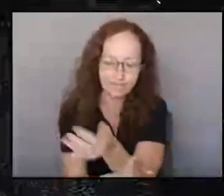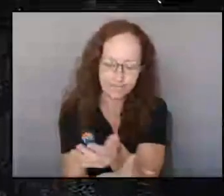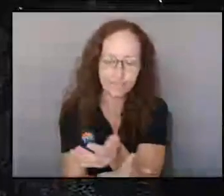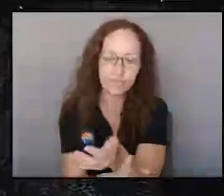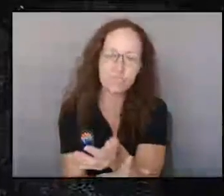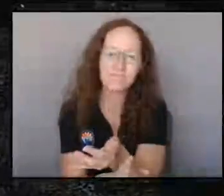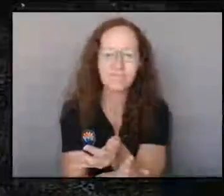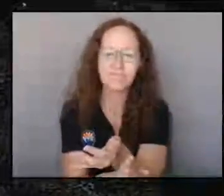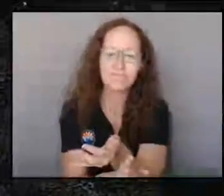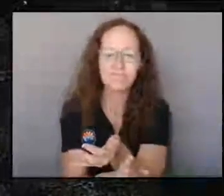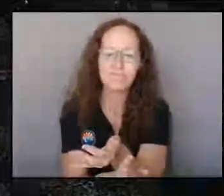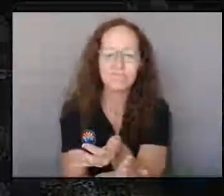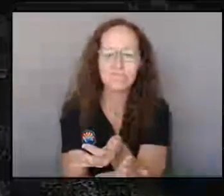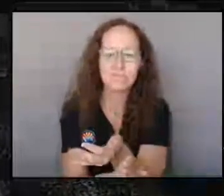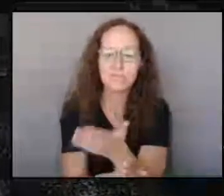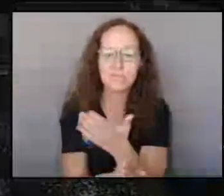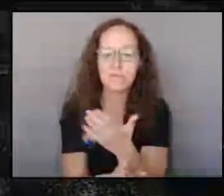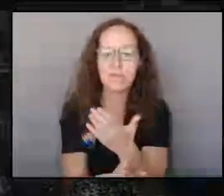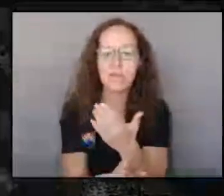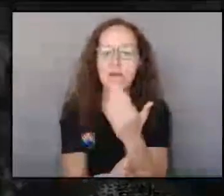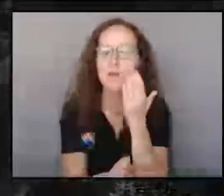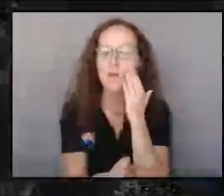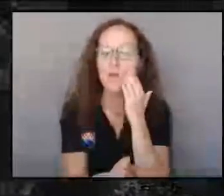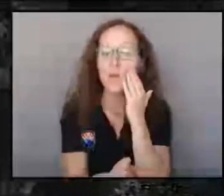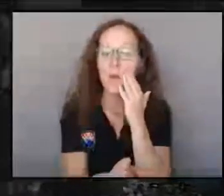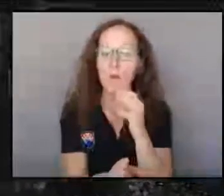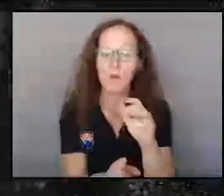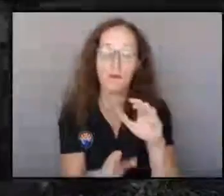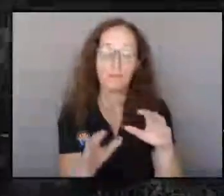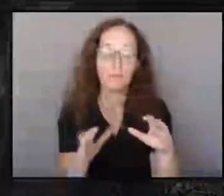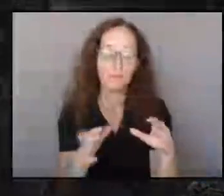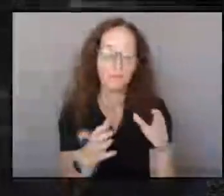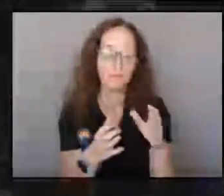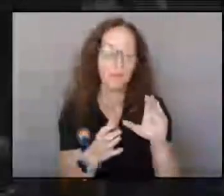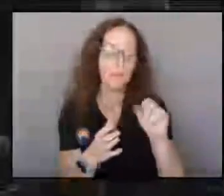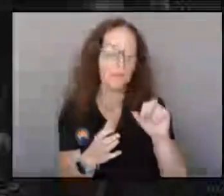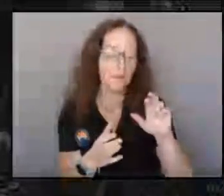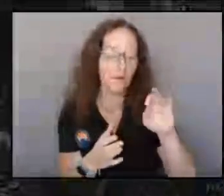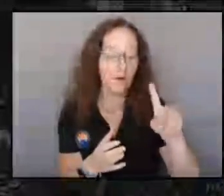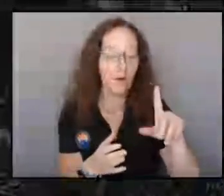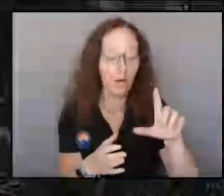WOULD BE JUST TO THE SOUTHWEST, THE CIRCLE DEPTH.